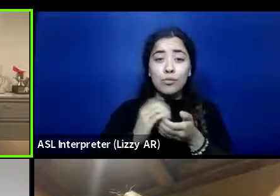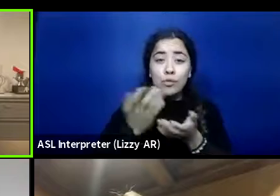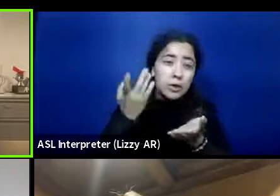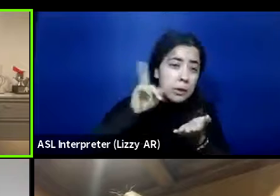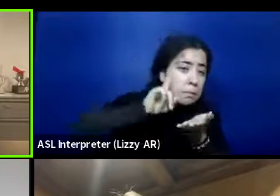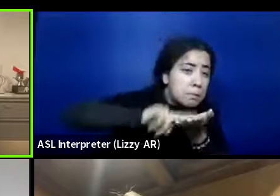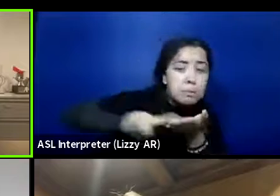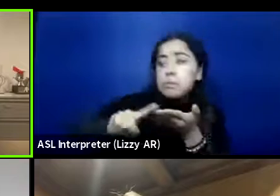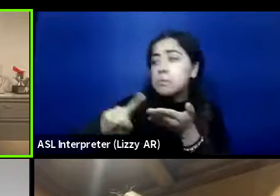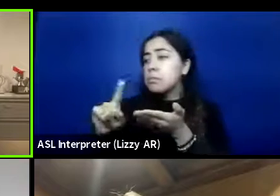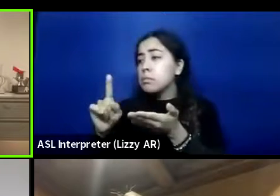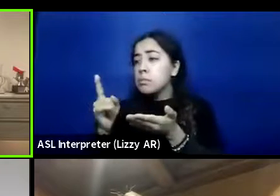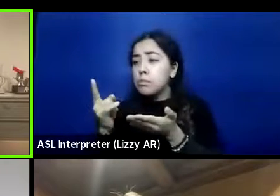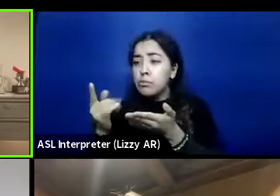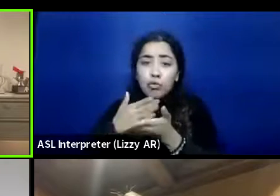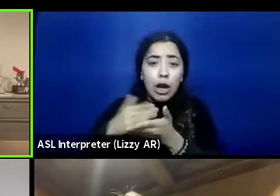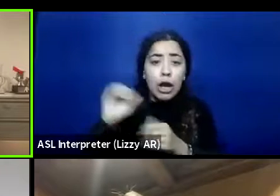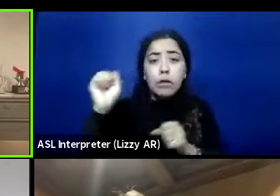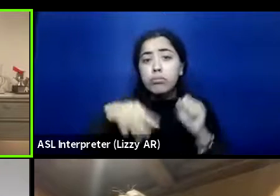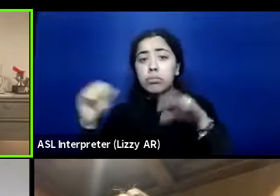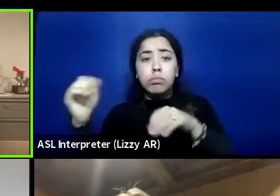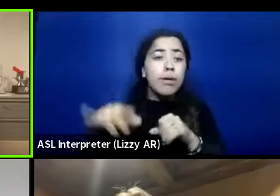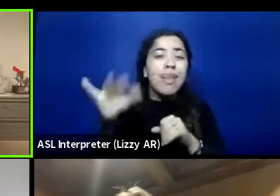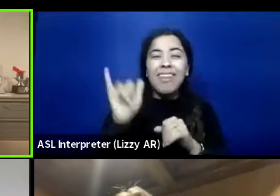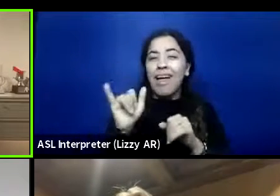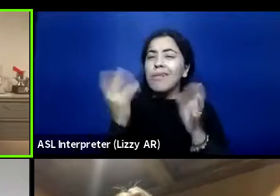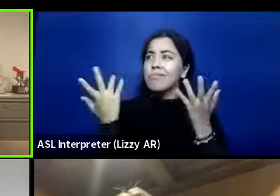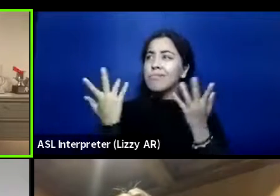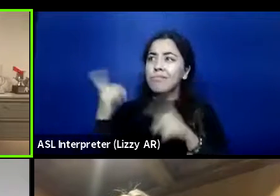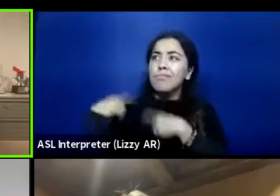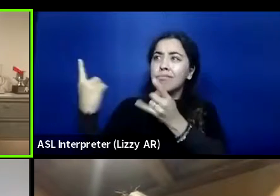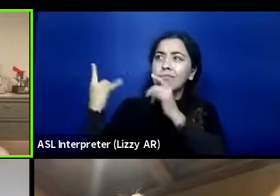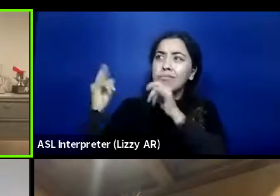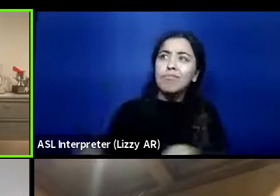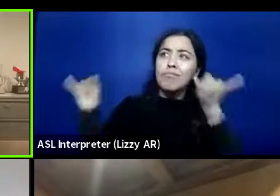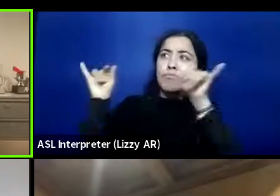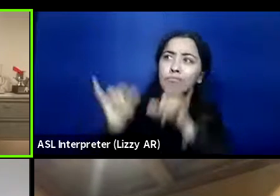that immediately highlights the challenges